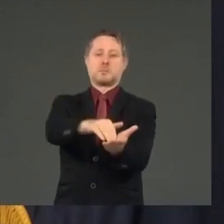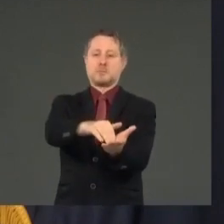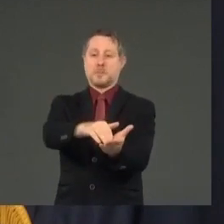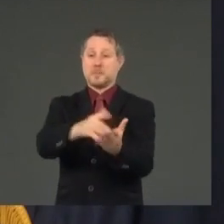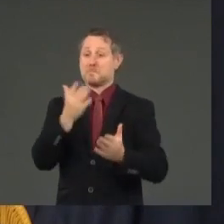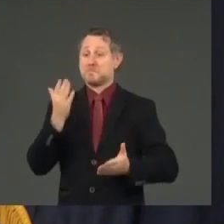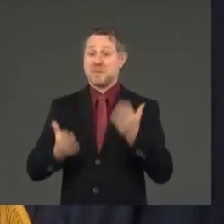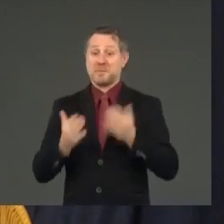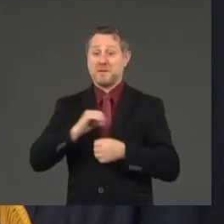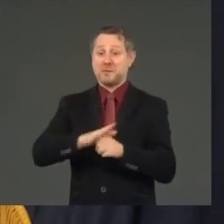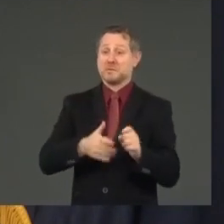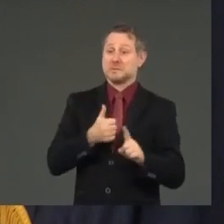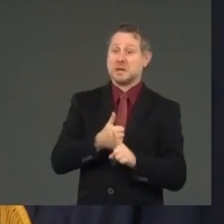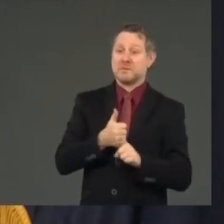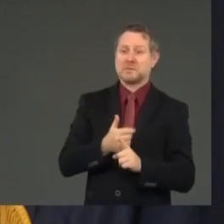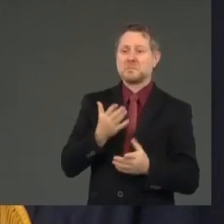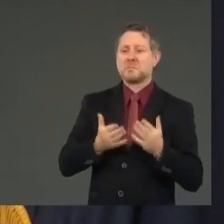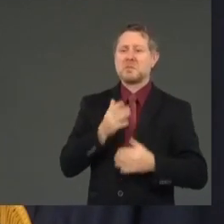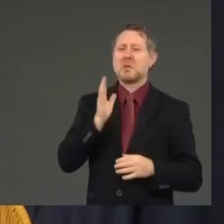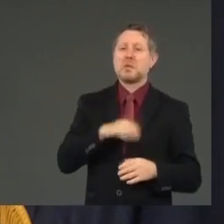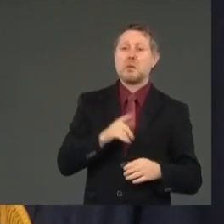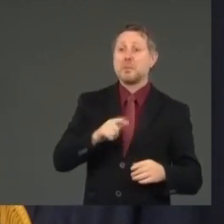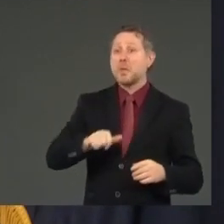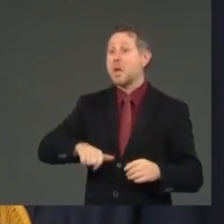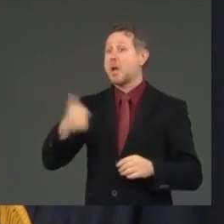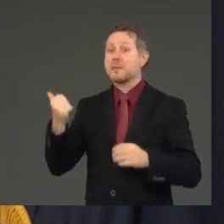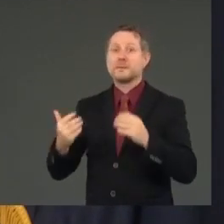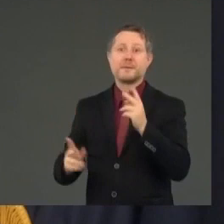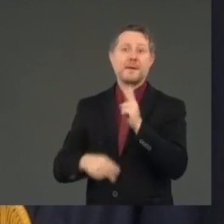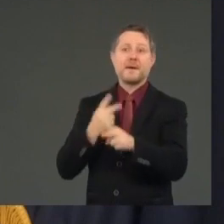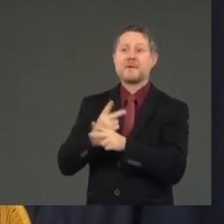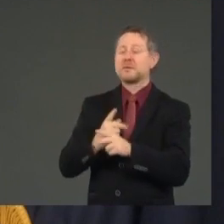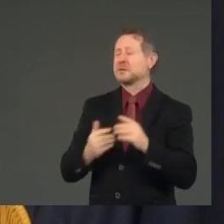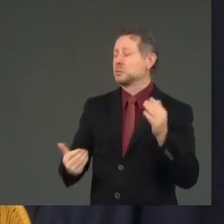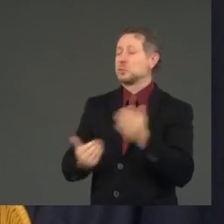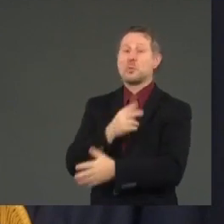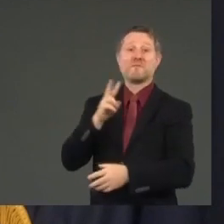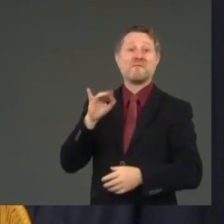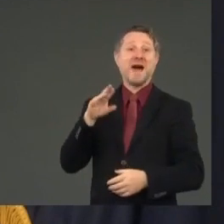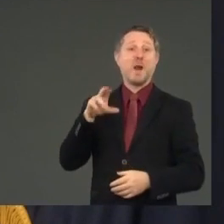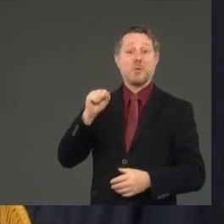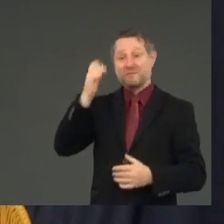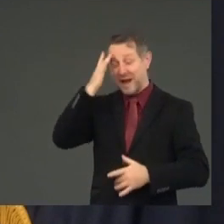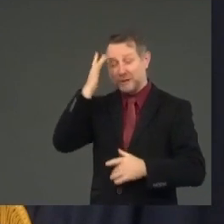CAPACITY. LET'S PREPARE FOR ALL OF THESE THINGS. IT MAY NOT BE ANOTHER